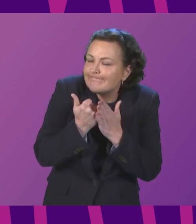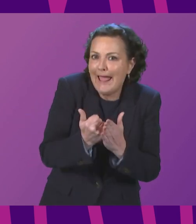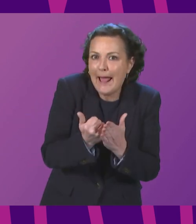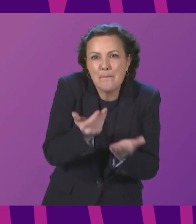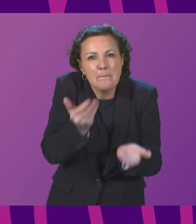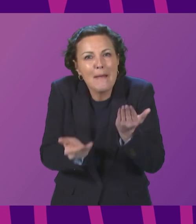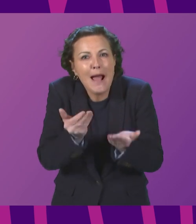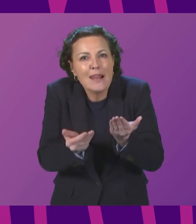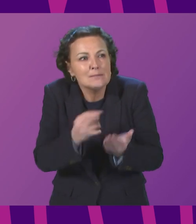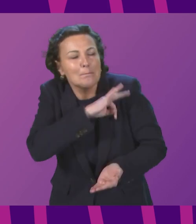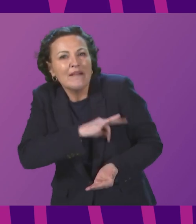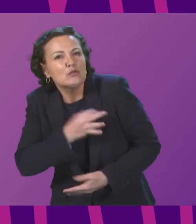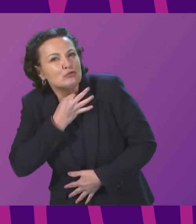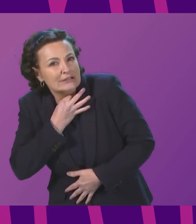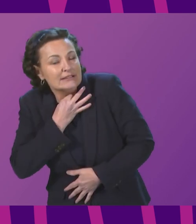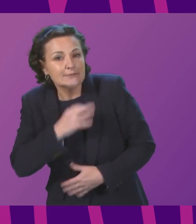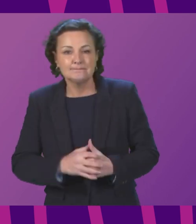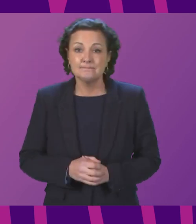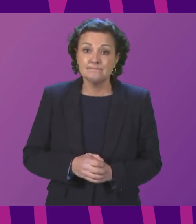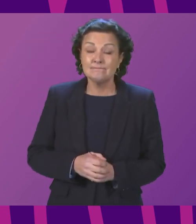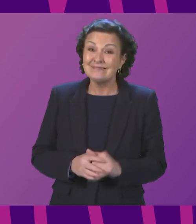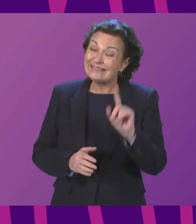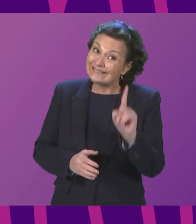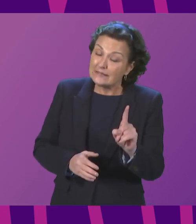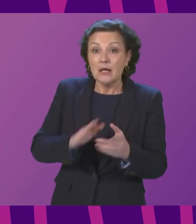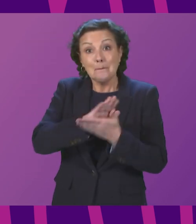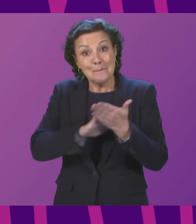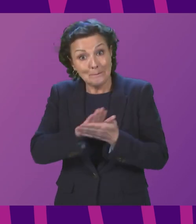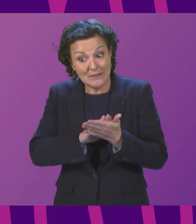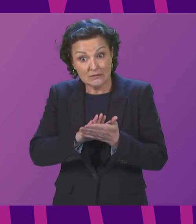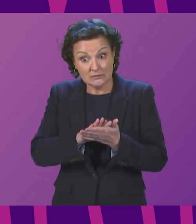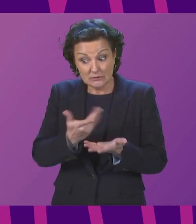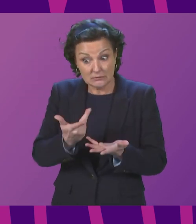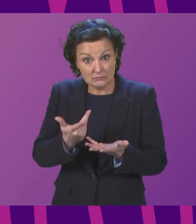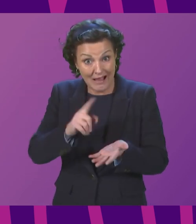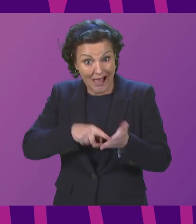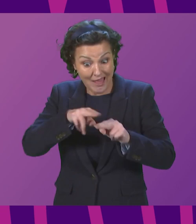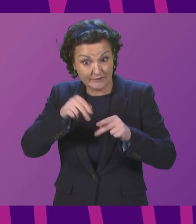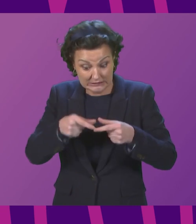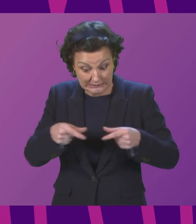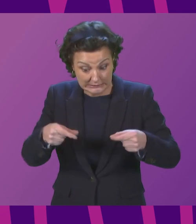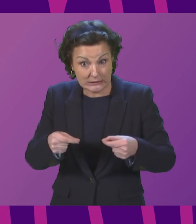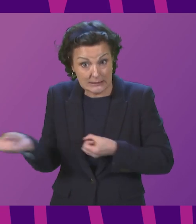The change means that the supply of lateral flow devices, which has always been important,